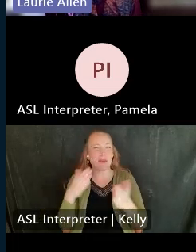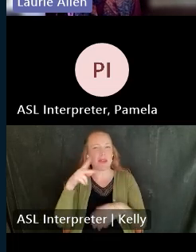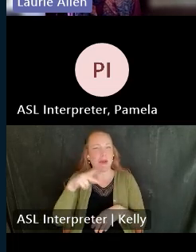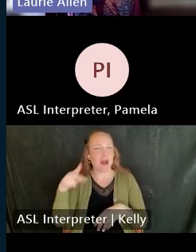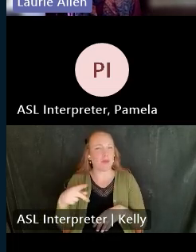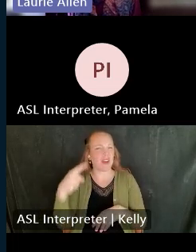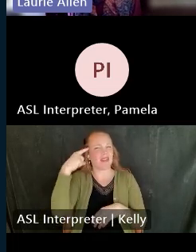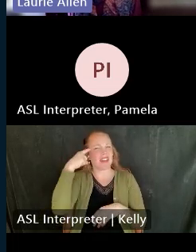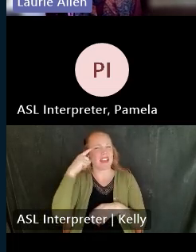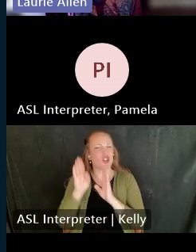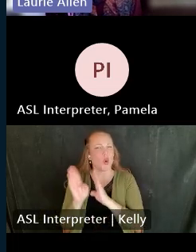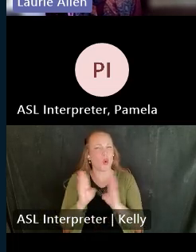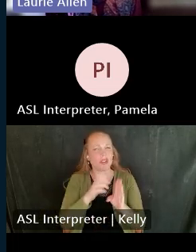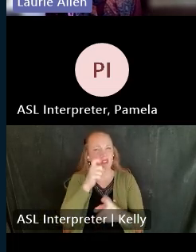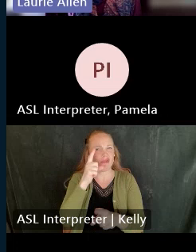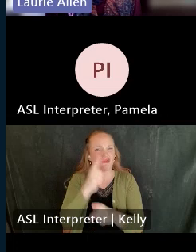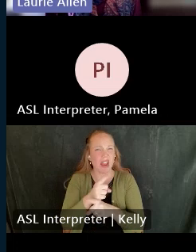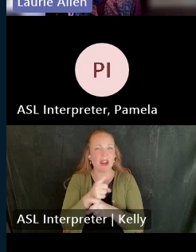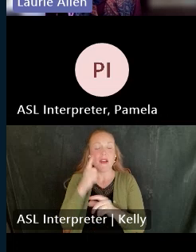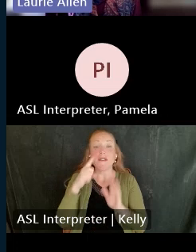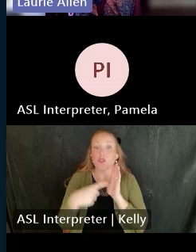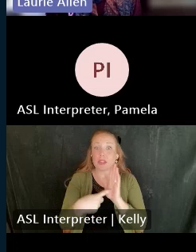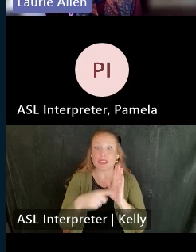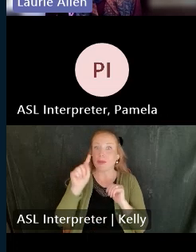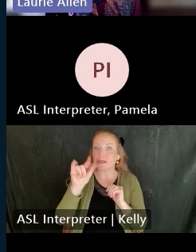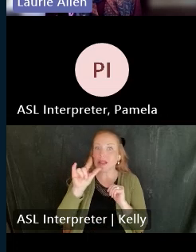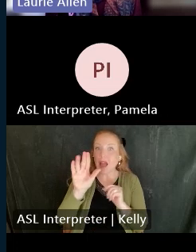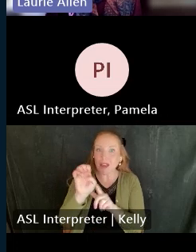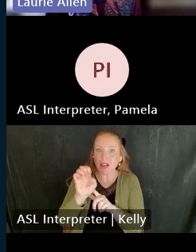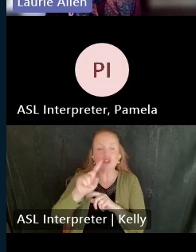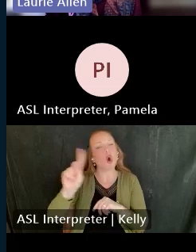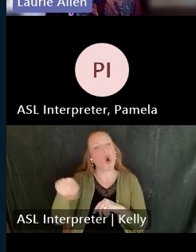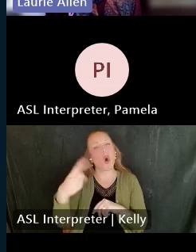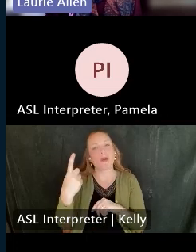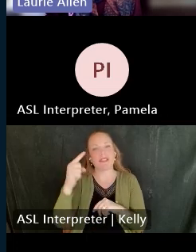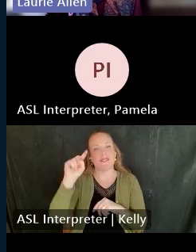For example, your title should always be first, and if it's not, it's always going to flag that.